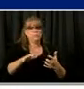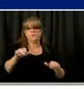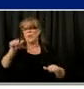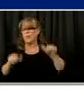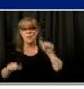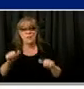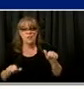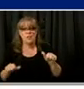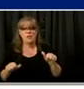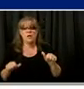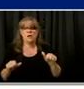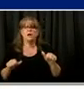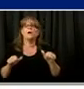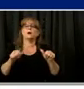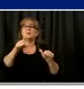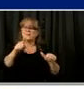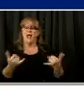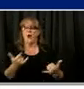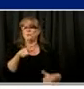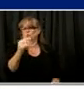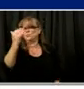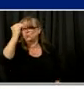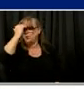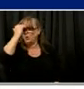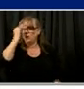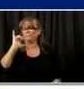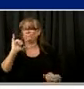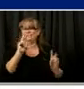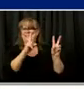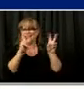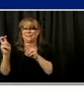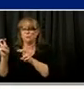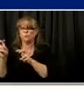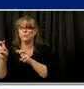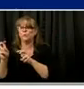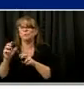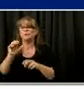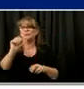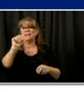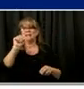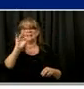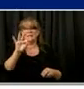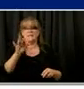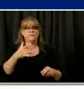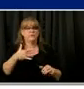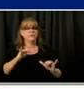you should continue to stay indoors not exert yourself uh and it could be with you for a while